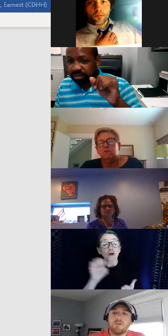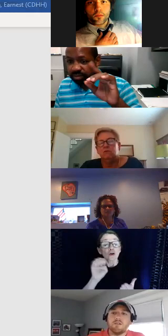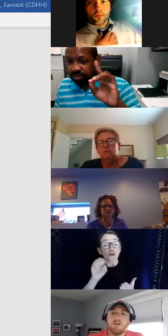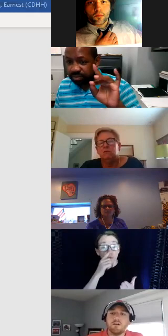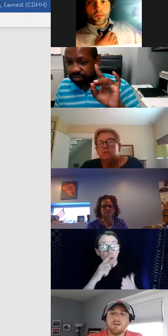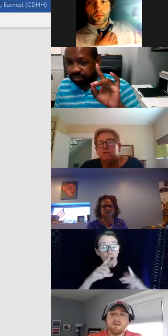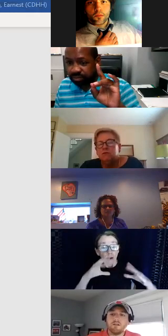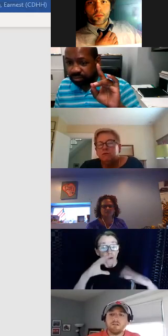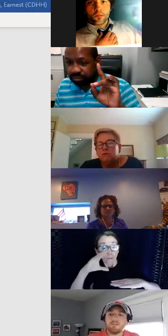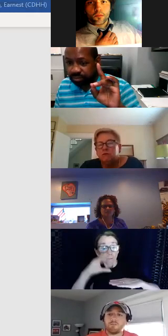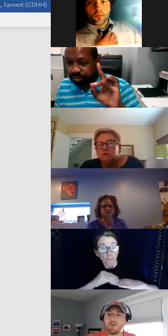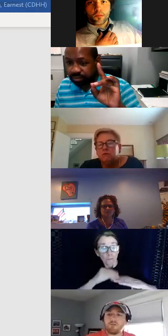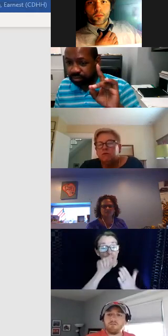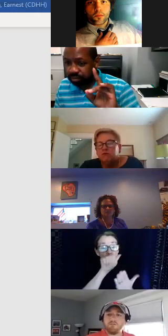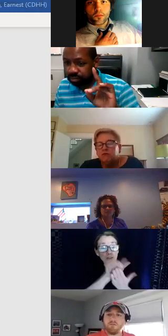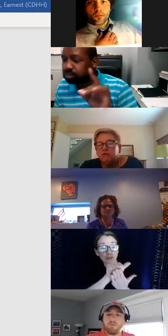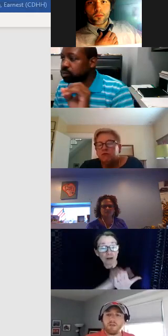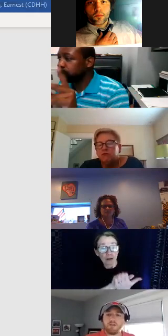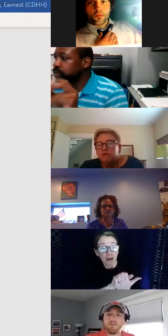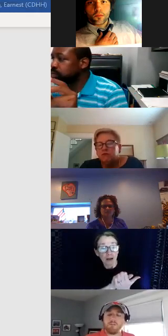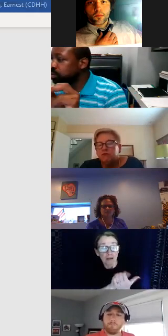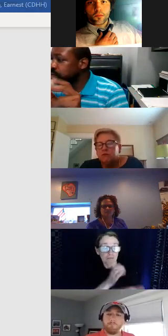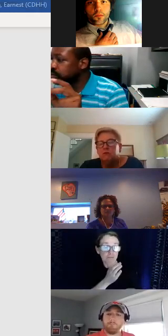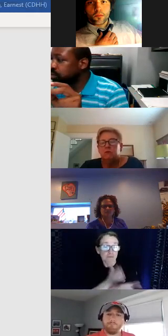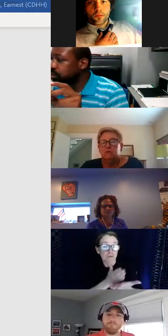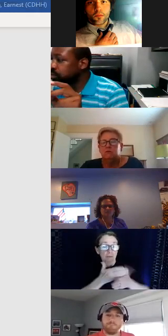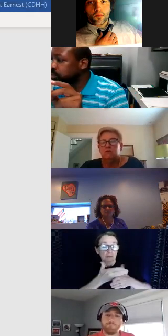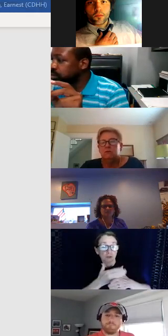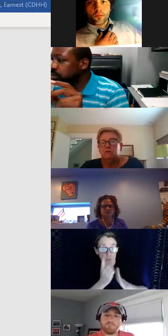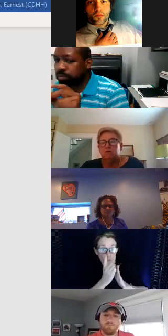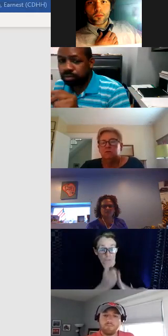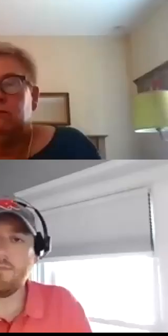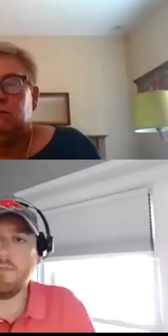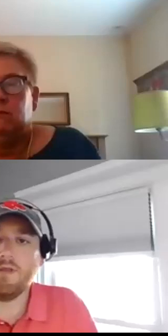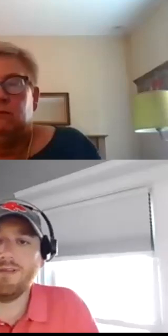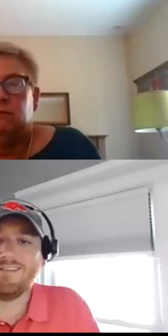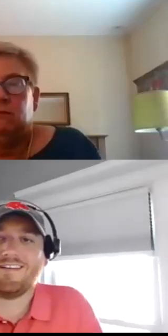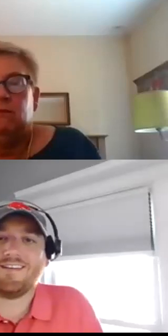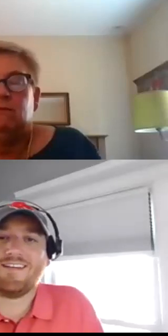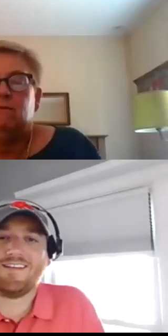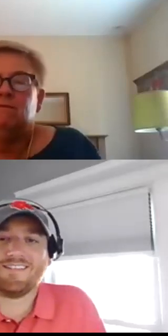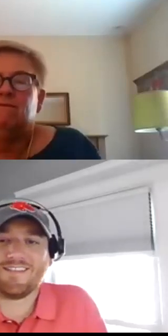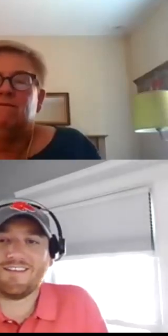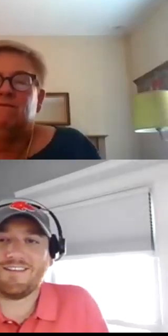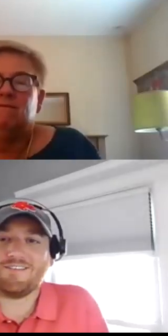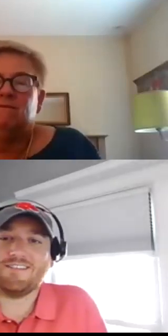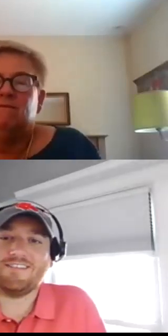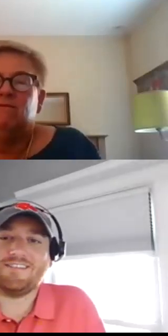OH, YEAH, BECAUSE HIS NAME IS ON THE TOP RIGHT OF THE WORD DOCUMENT.